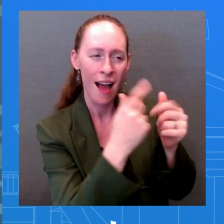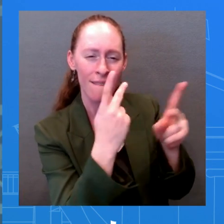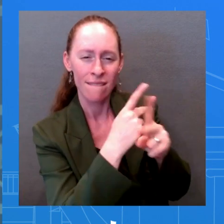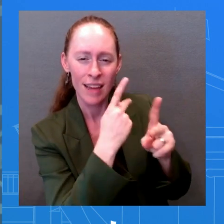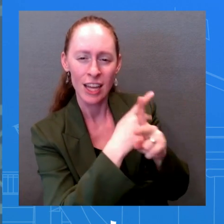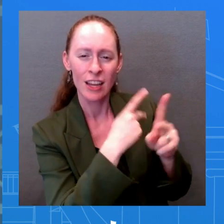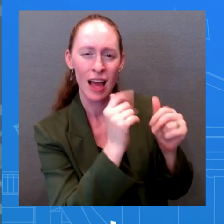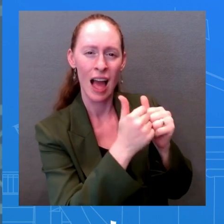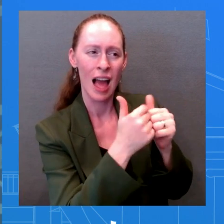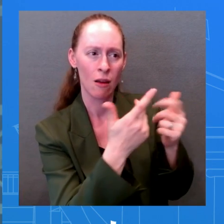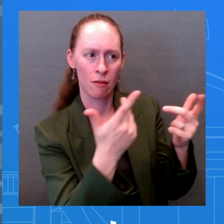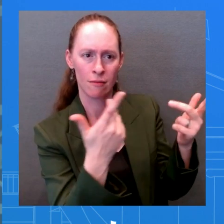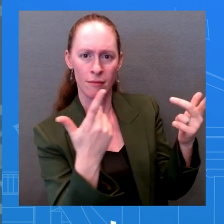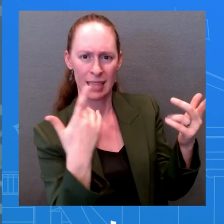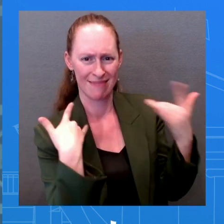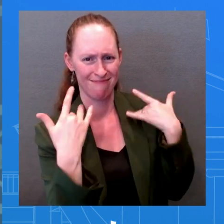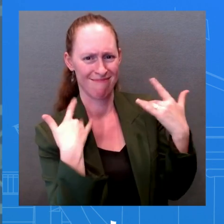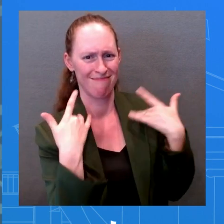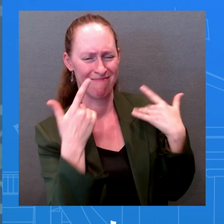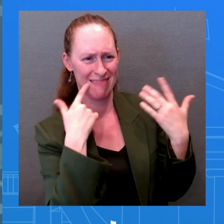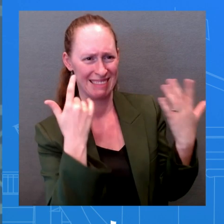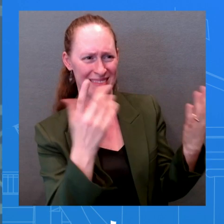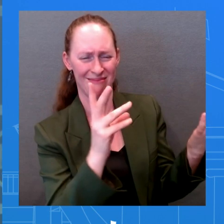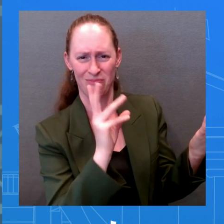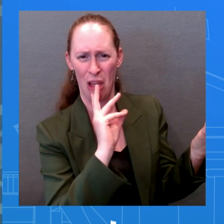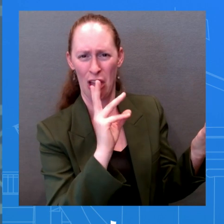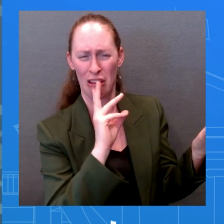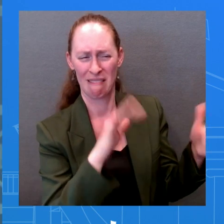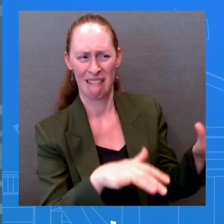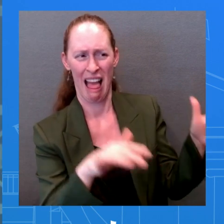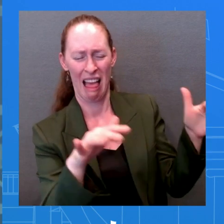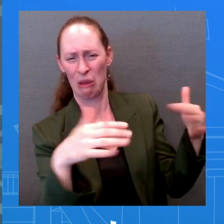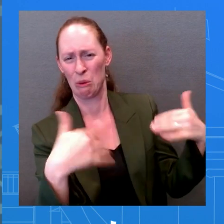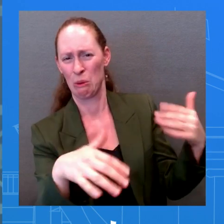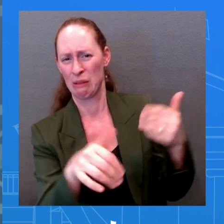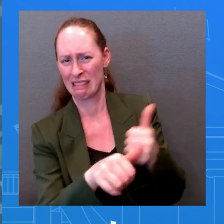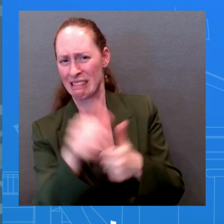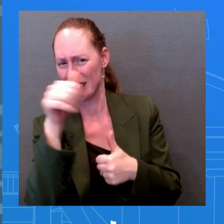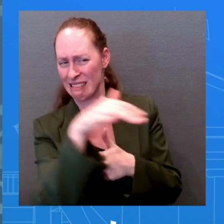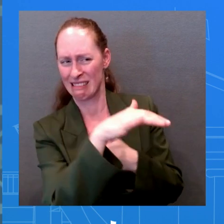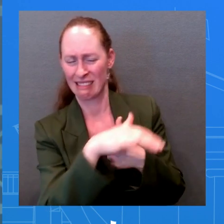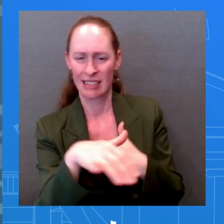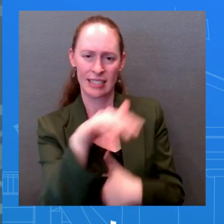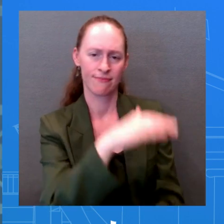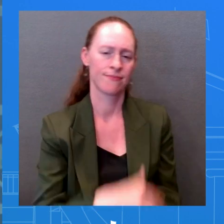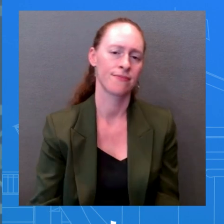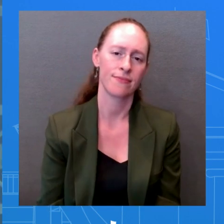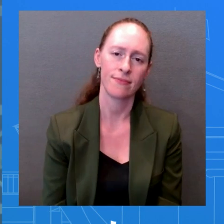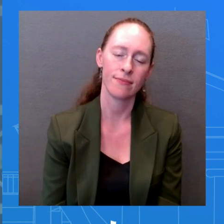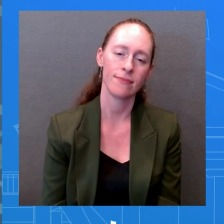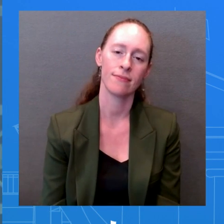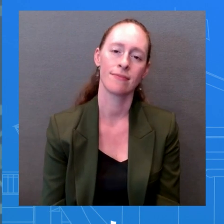resilience, and disaster risk reduction efforts in Pakistan, improving the ability of communities to withstand and respond to disasters like this one.